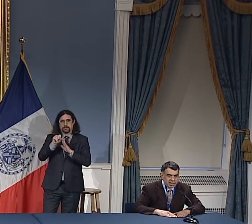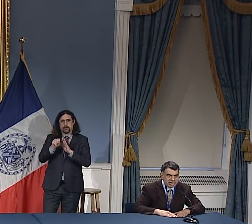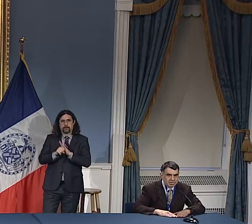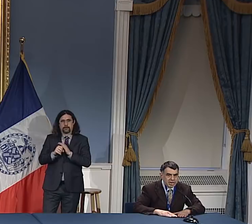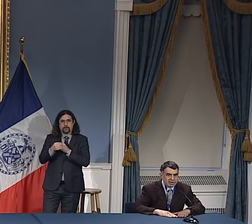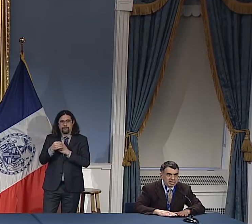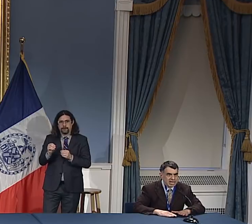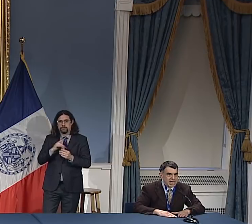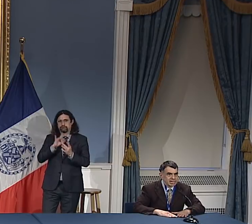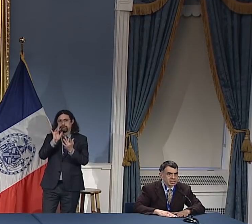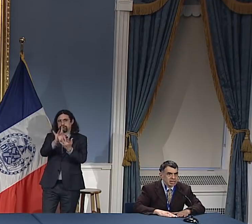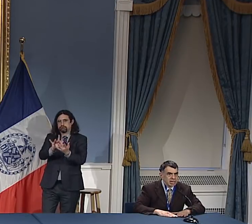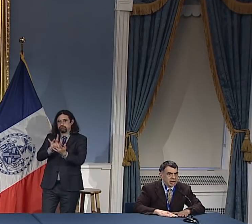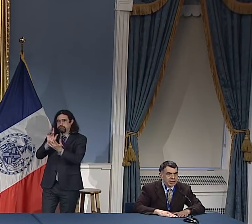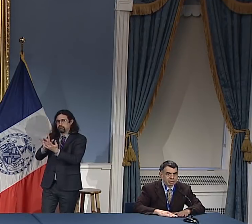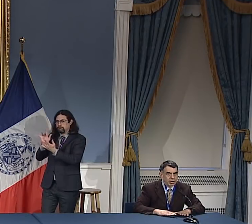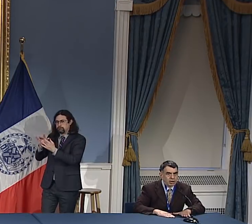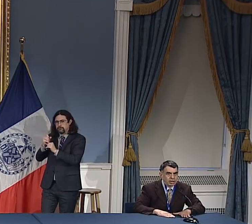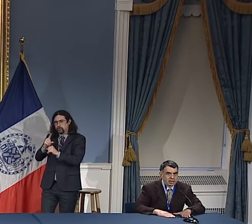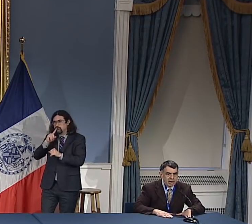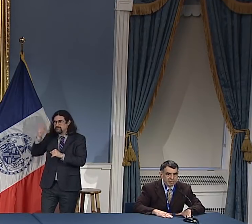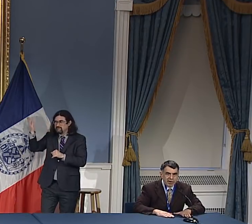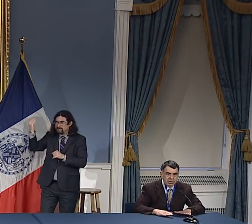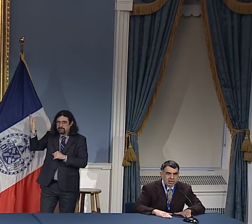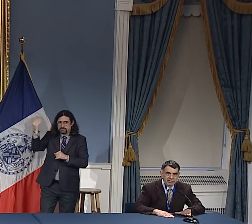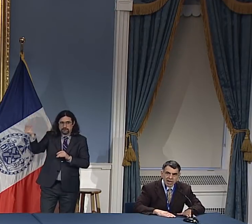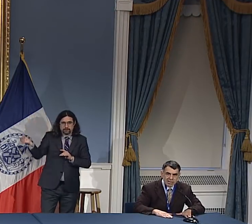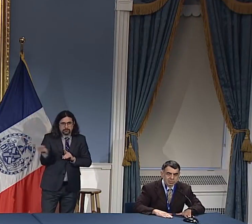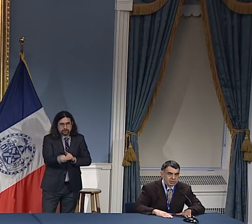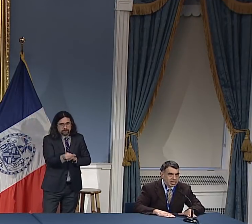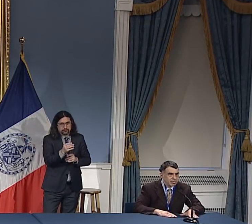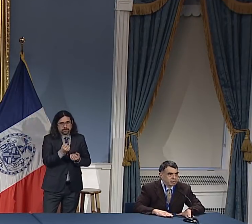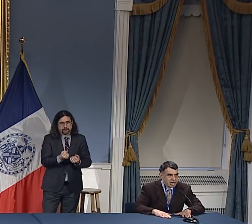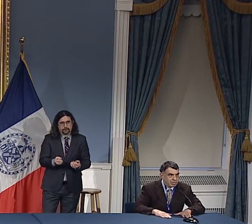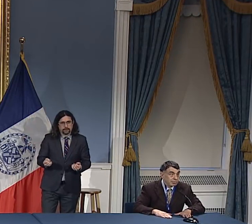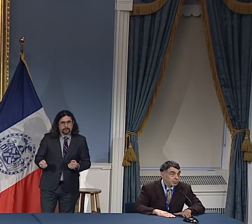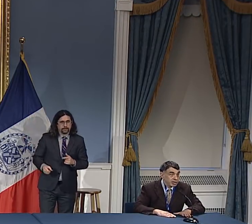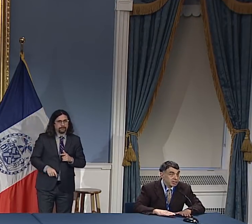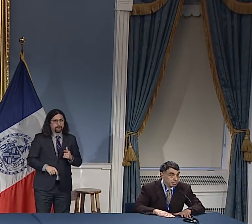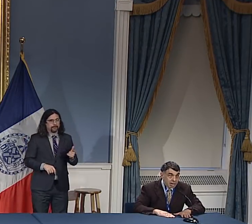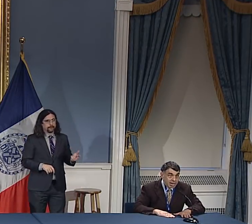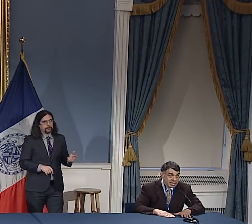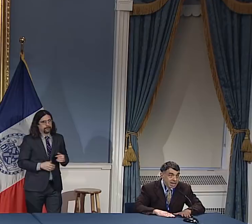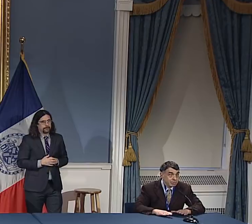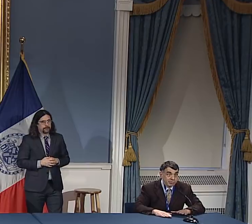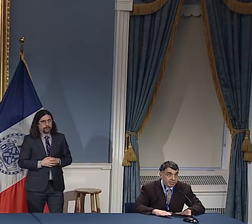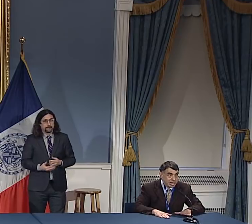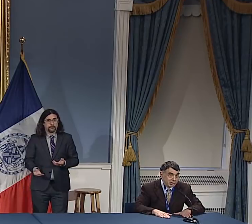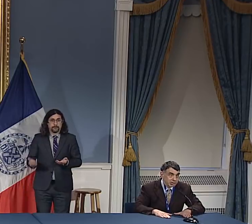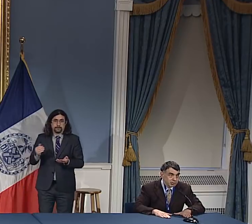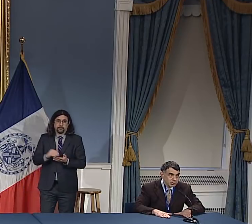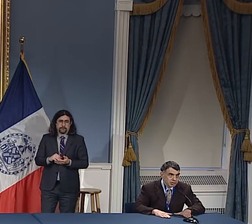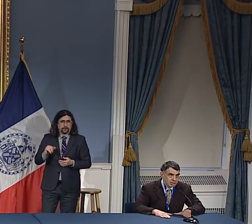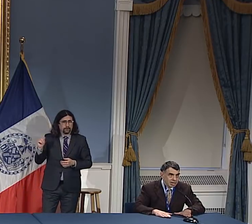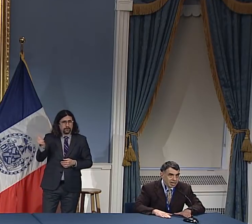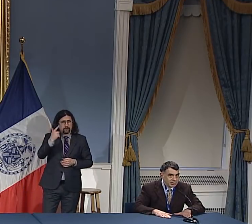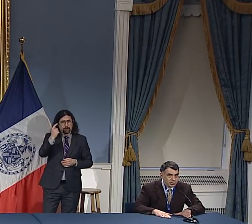EMERGENCY MANEAGMTEN,N AD AT THE STATE TO ENSURE THESE HOSPITALS GET THEIR SUPPLIES IN A TIMELY MANNER. DO Y OUWAT N TO? YES, AND TO